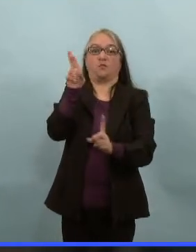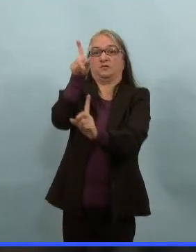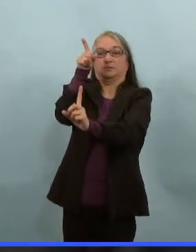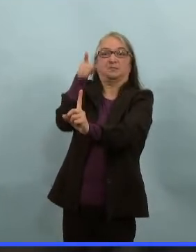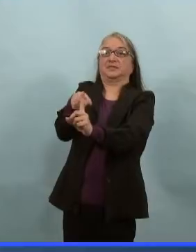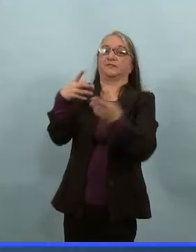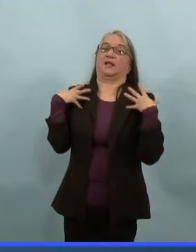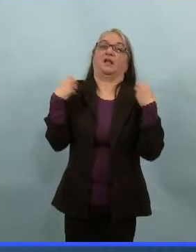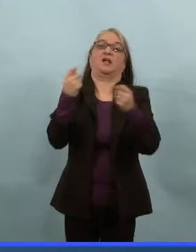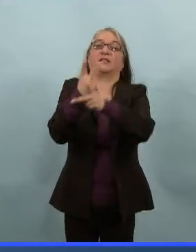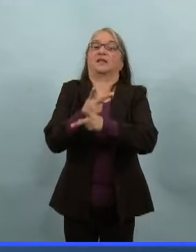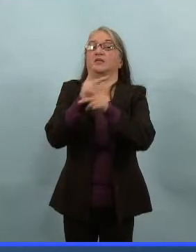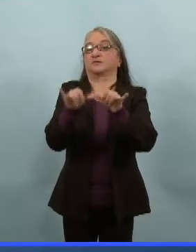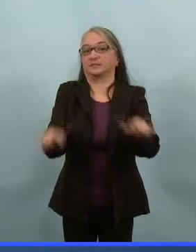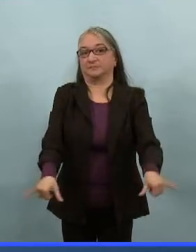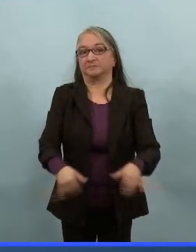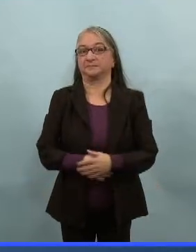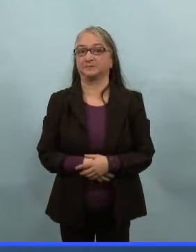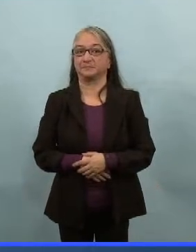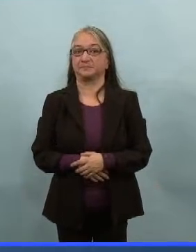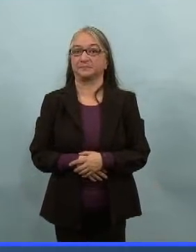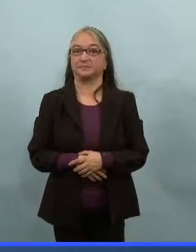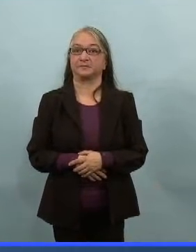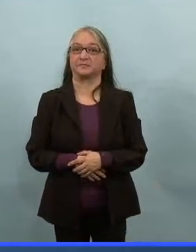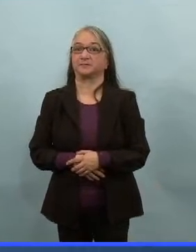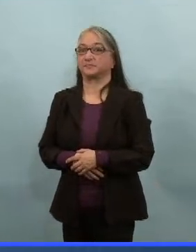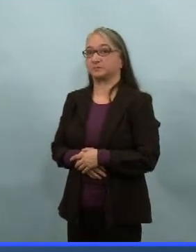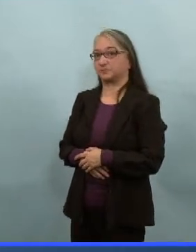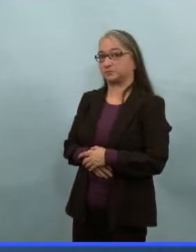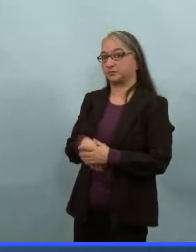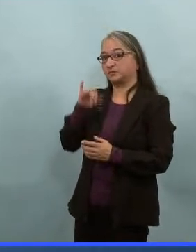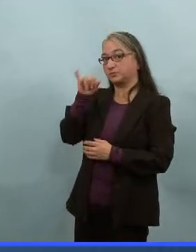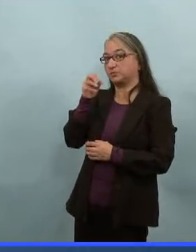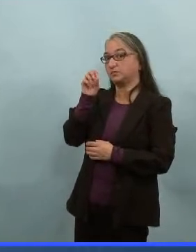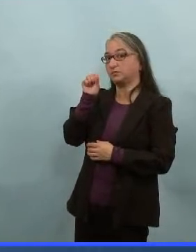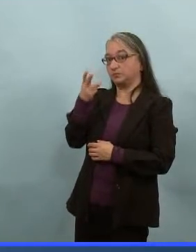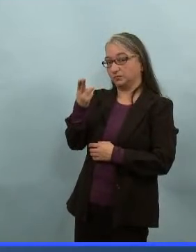dr atwal josh from ctv here i think you mentioned that uh it doesn't appear omicron is spreading